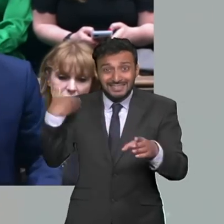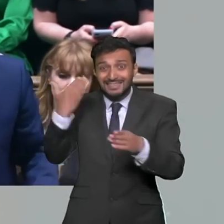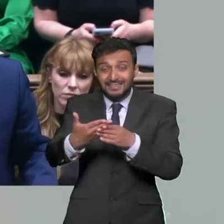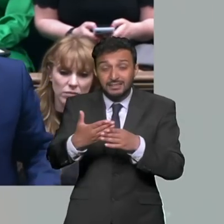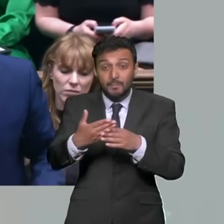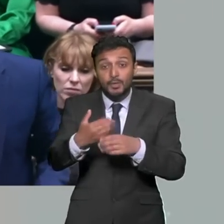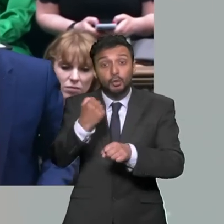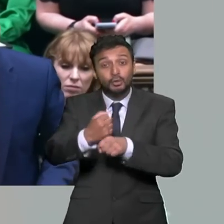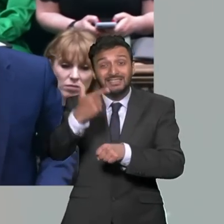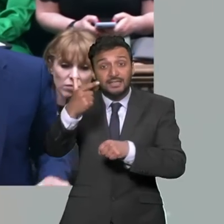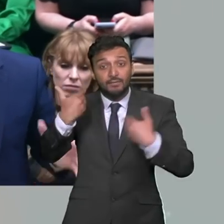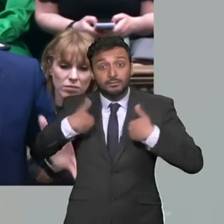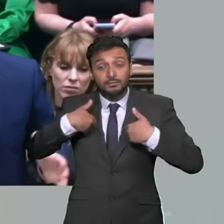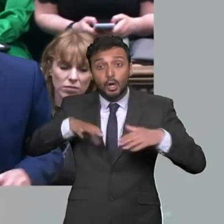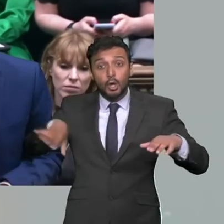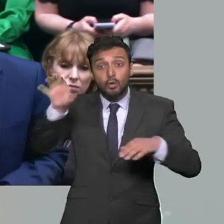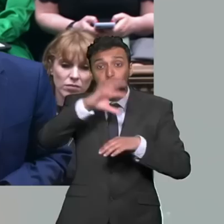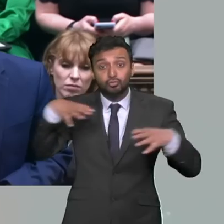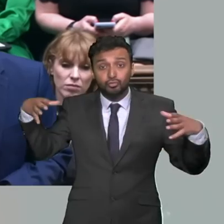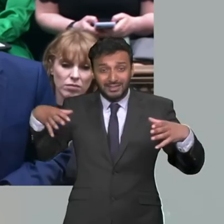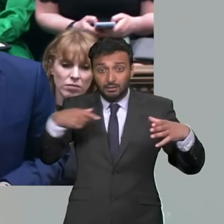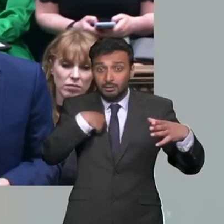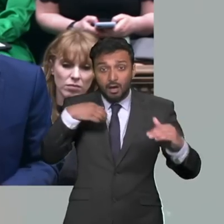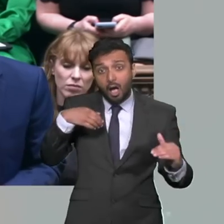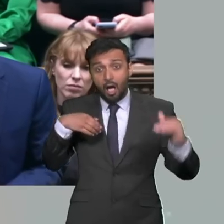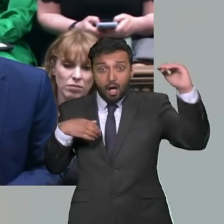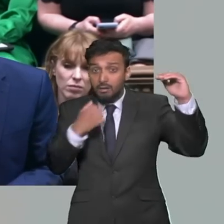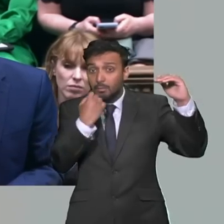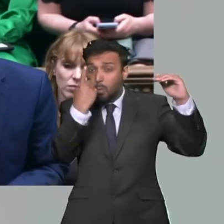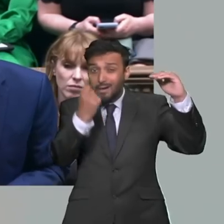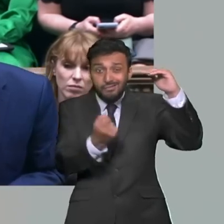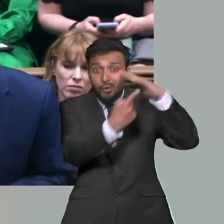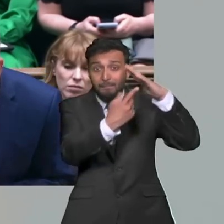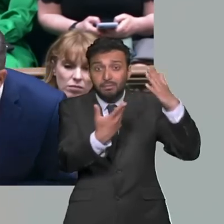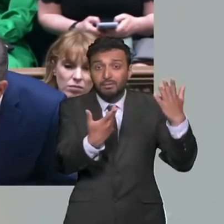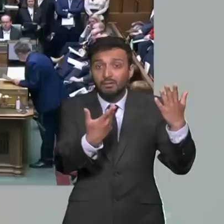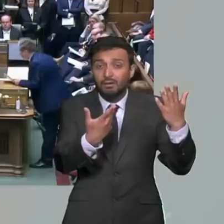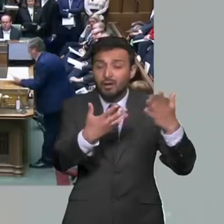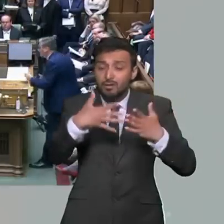If the Government were so ready to act six months ago, why have they not done so?